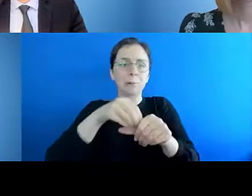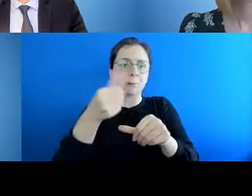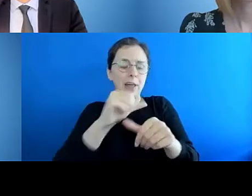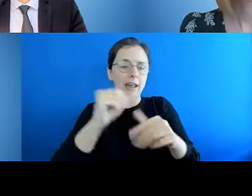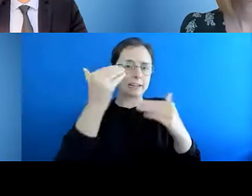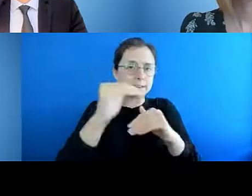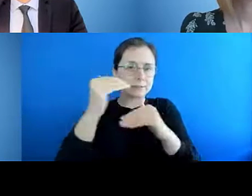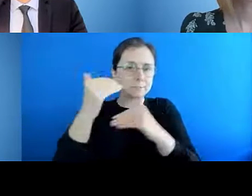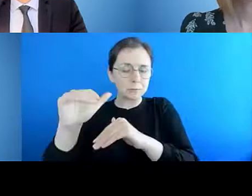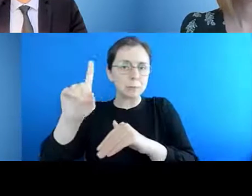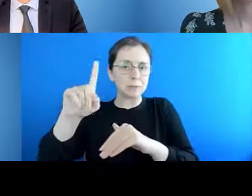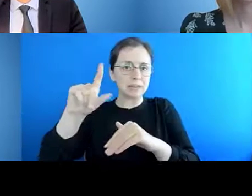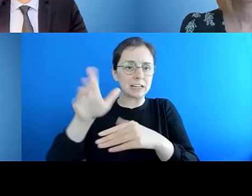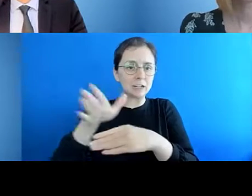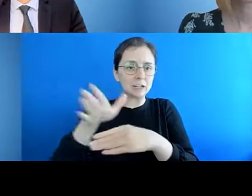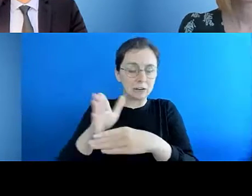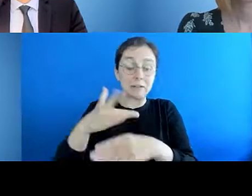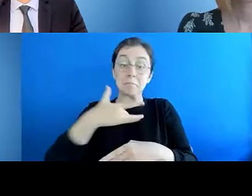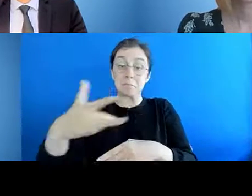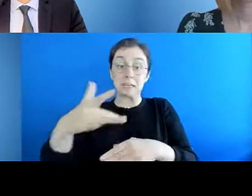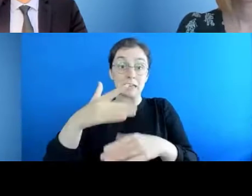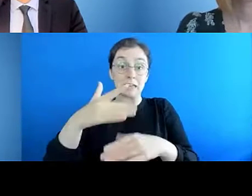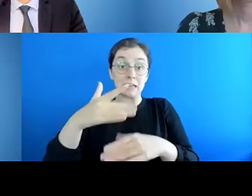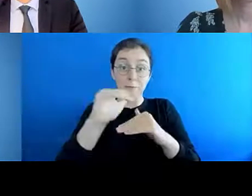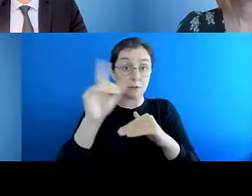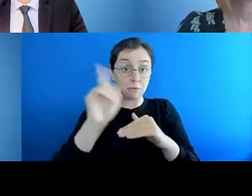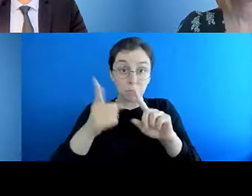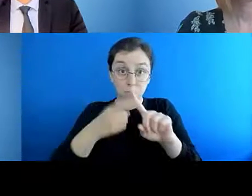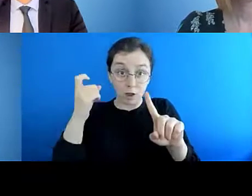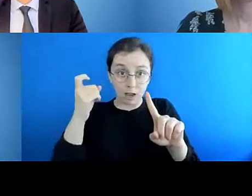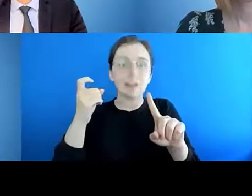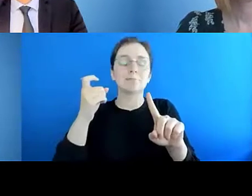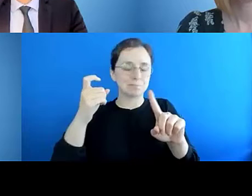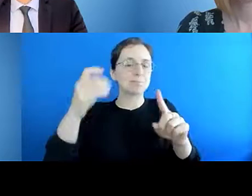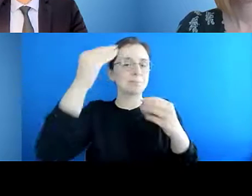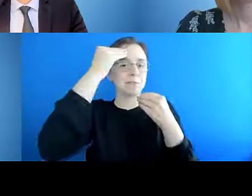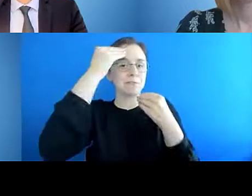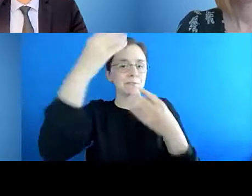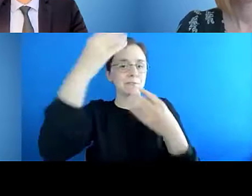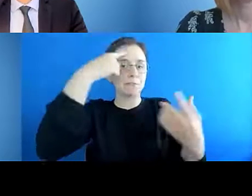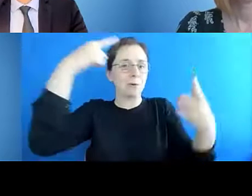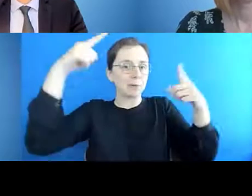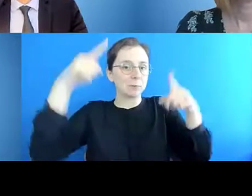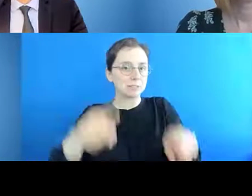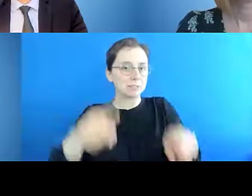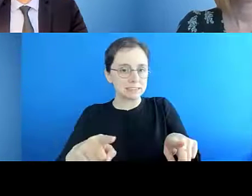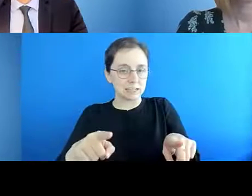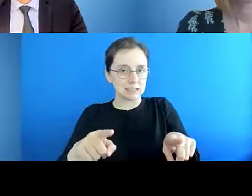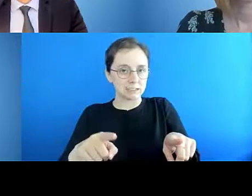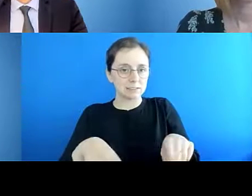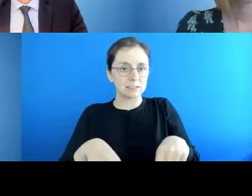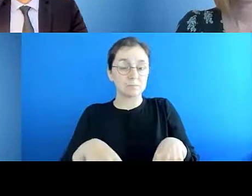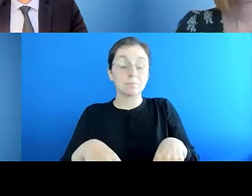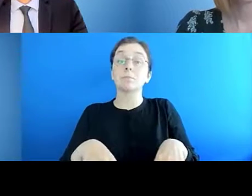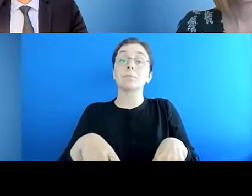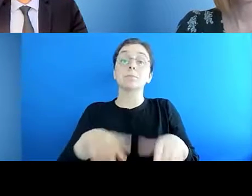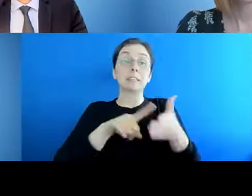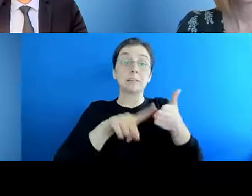and often those limitations come from informed consent or might come from IRB review, so as investigators develop those plans,